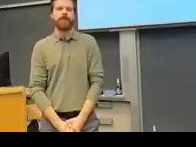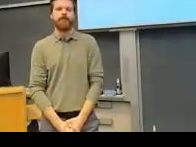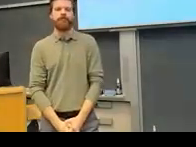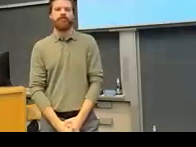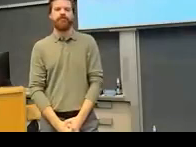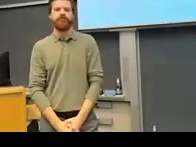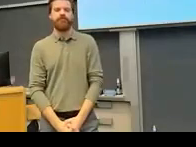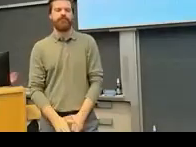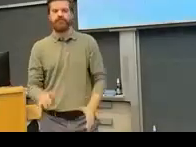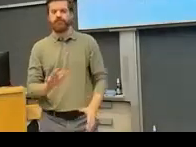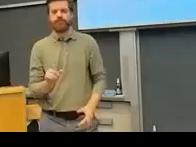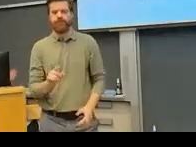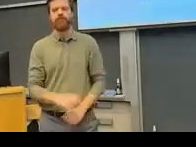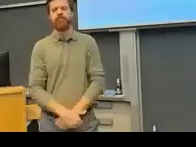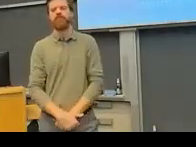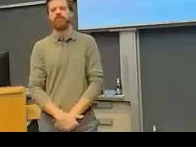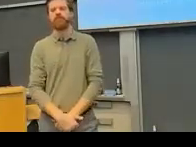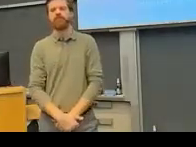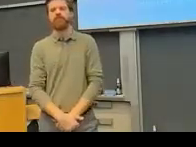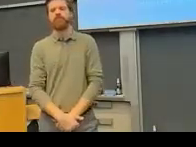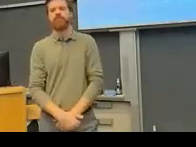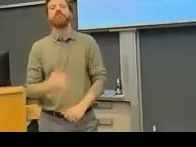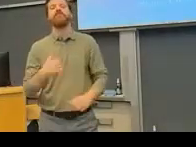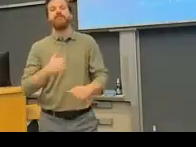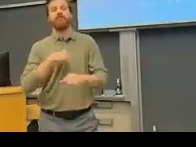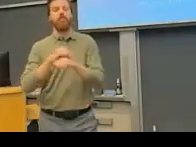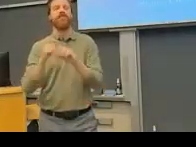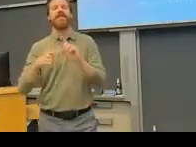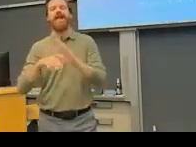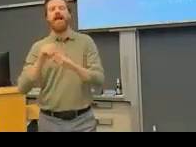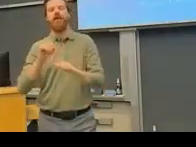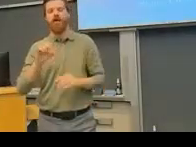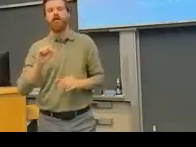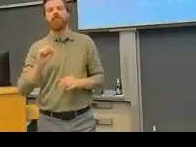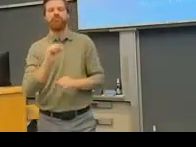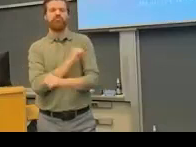so let me just so I'm out of strong recovery my team is s PC that stands for substance use